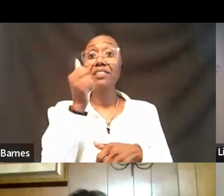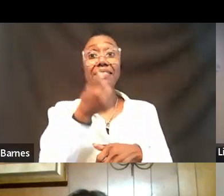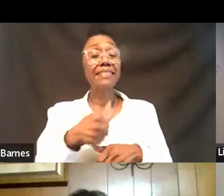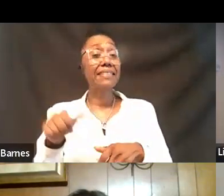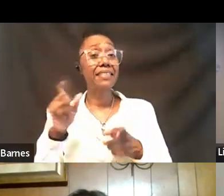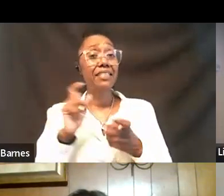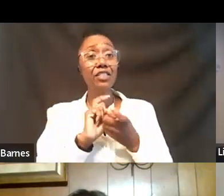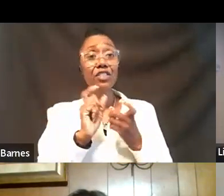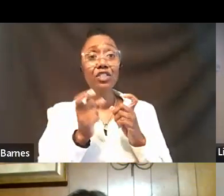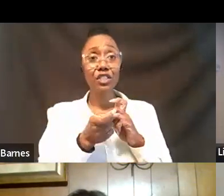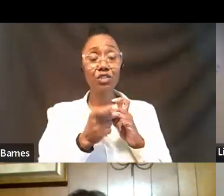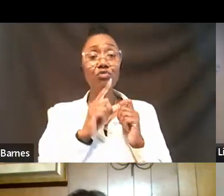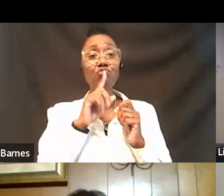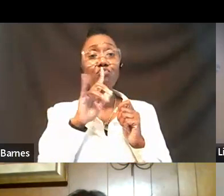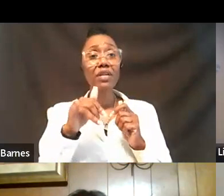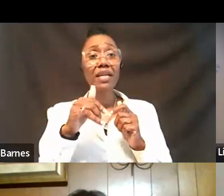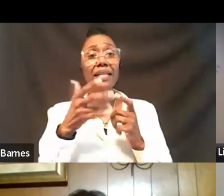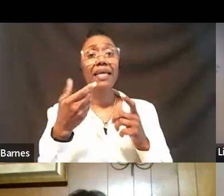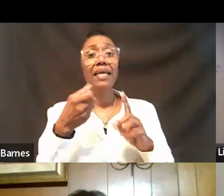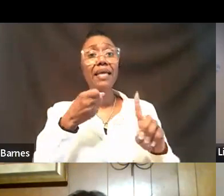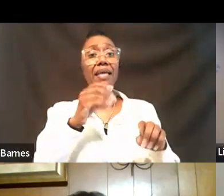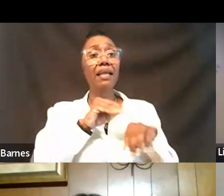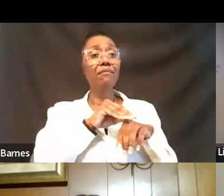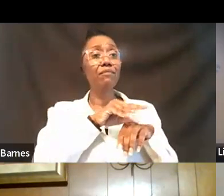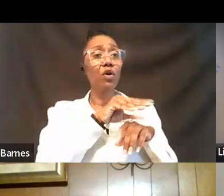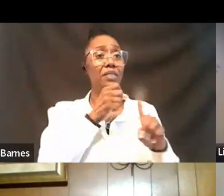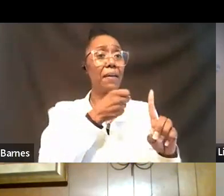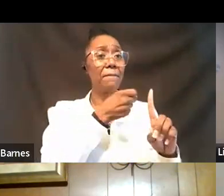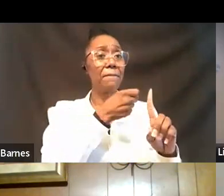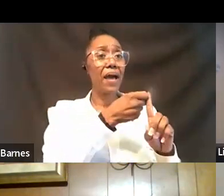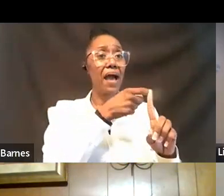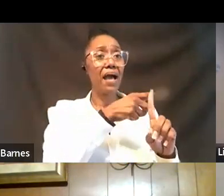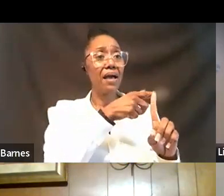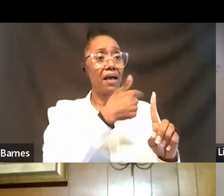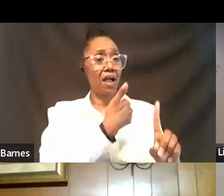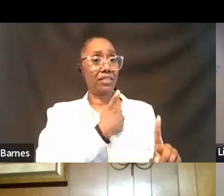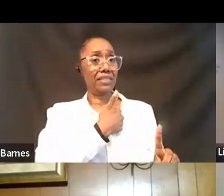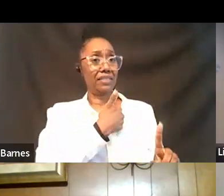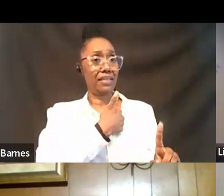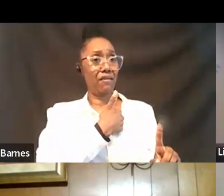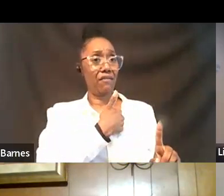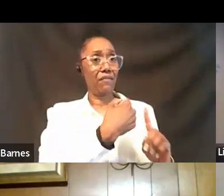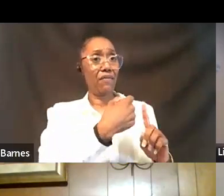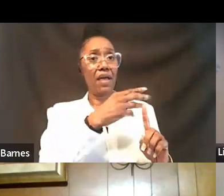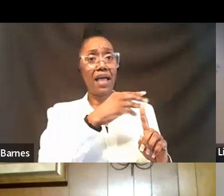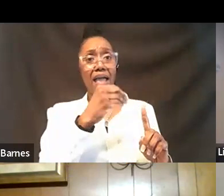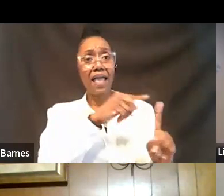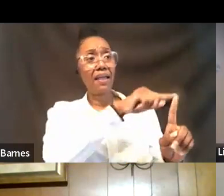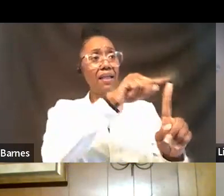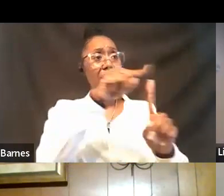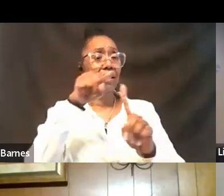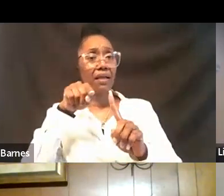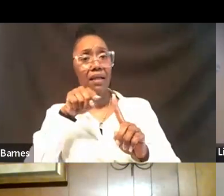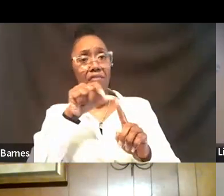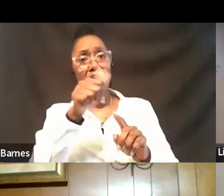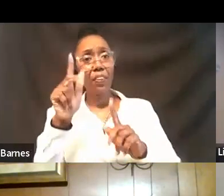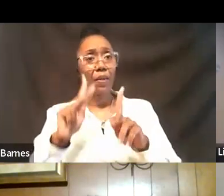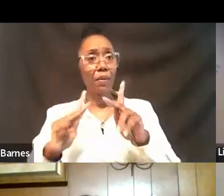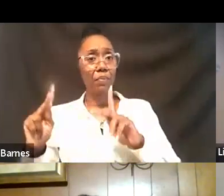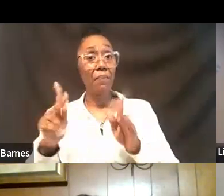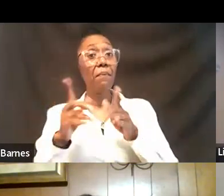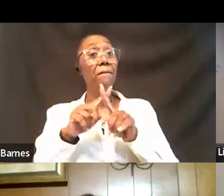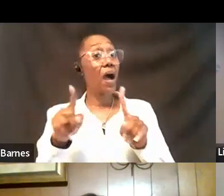It not only impacts ourselves and the people that are directly, you know, in, in our little bubbles, but also kind of paves the way for, people behind us.